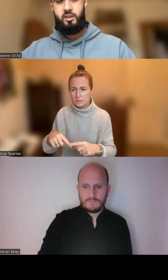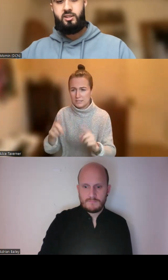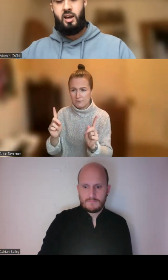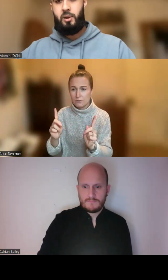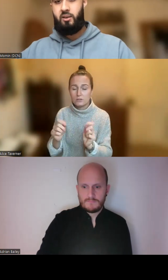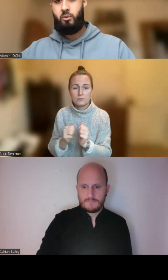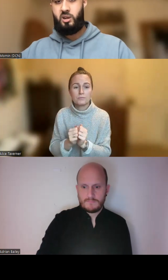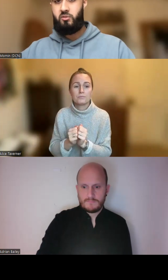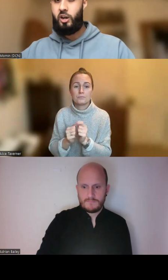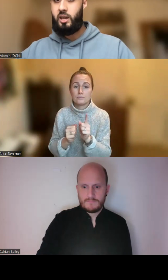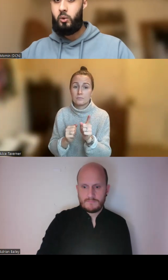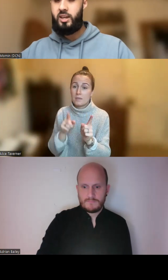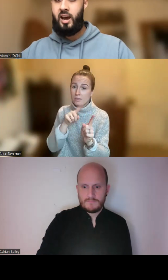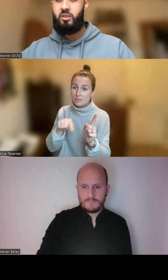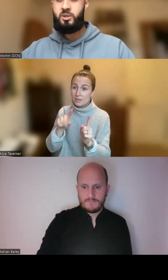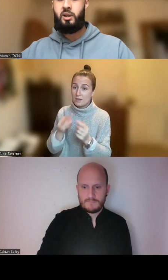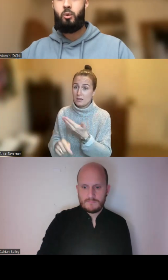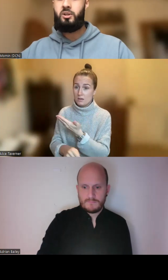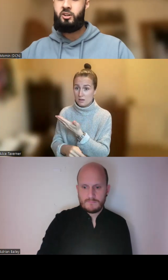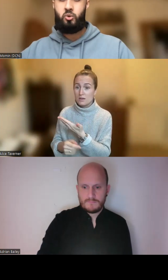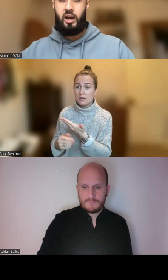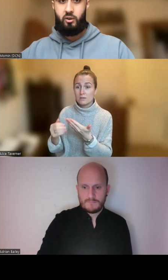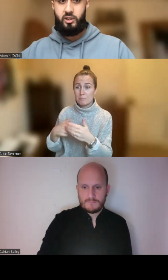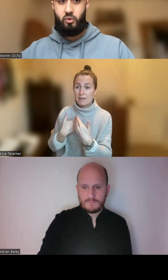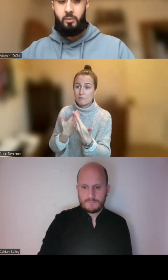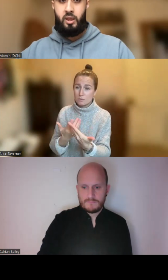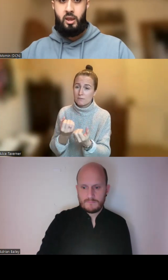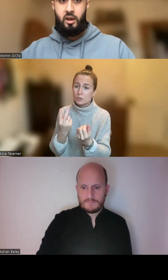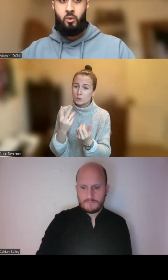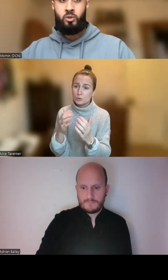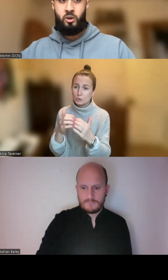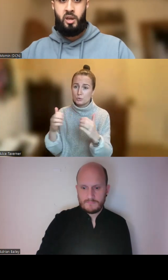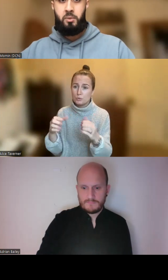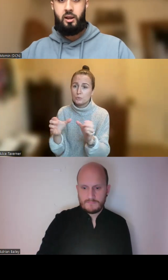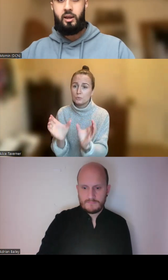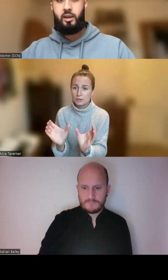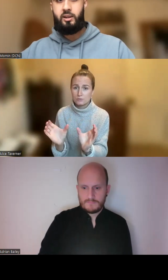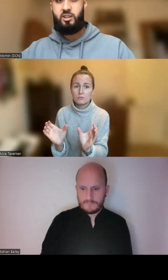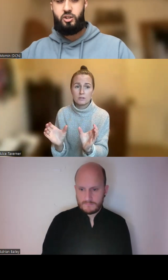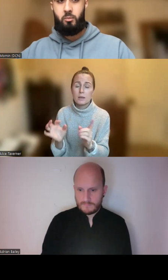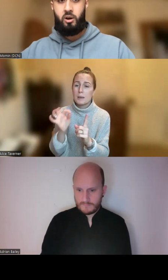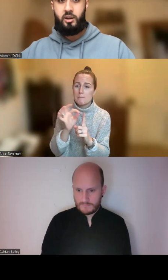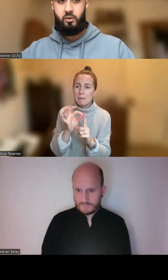These platforms that we've got here, we can have them split up into two categories. Those are pay-per-click and digital marketing.